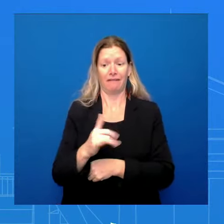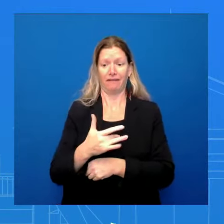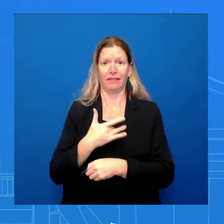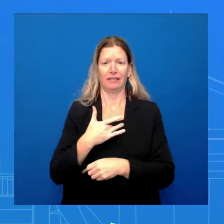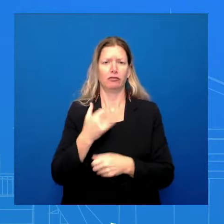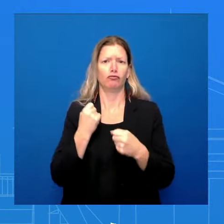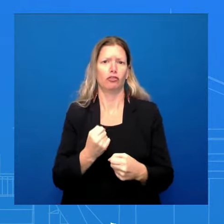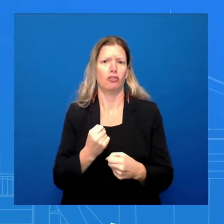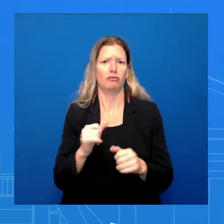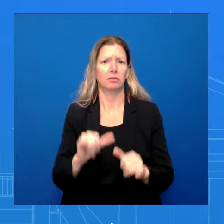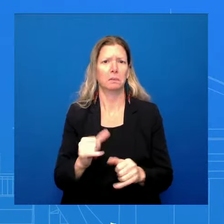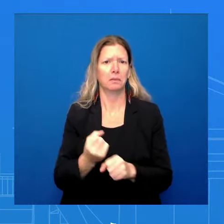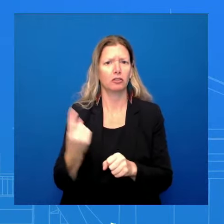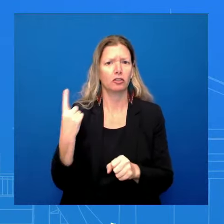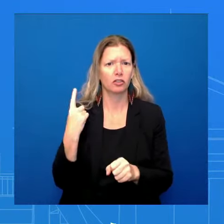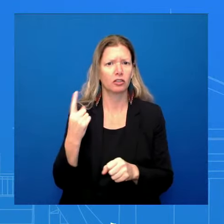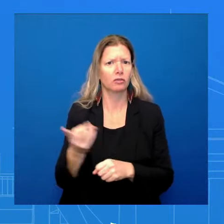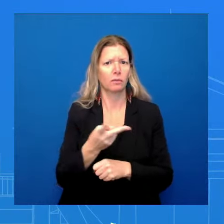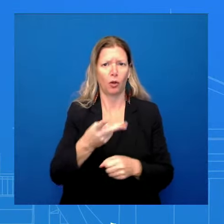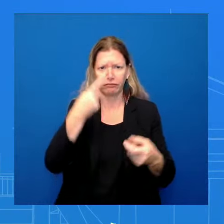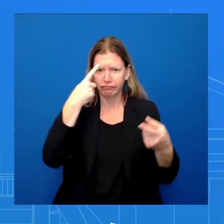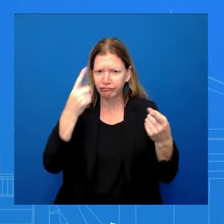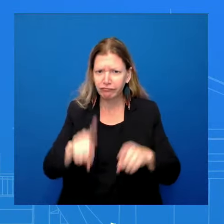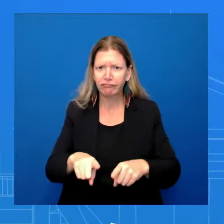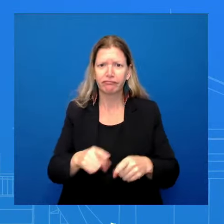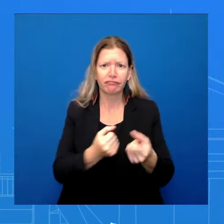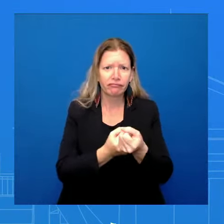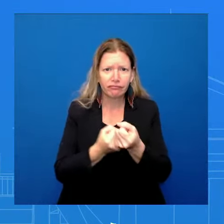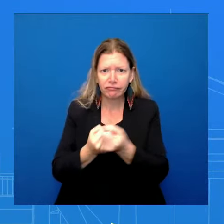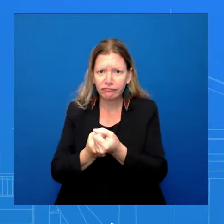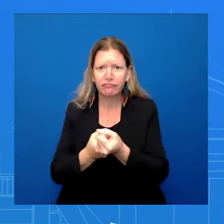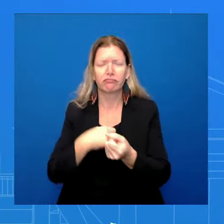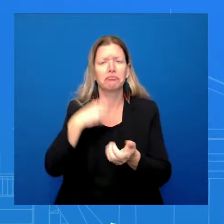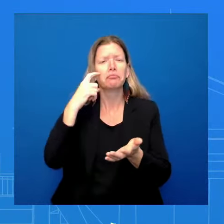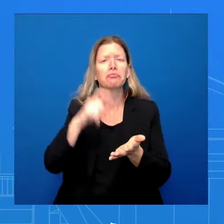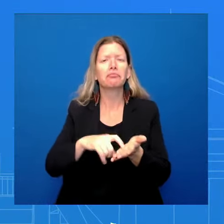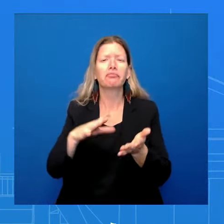But, of course, I acknowledge that there's a difference between this Congress and the last Congress. And we'll have to contend with that